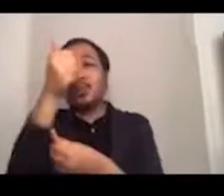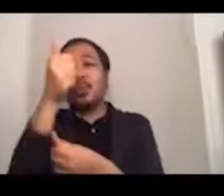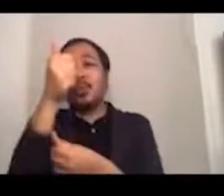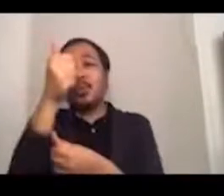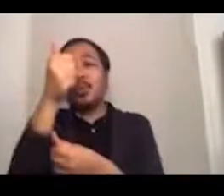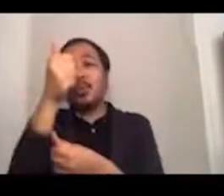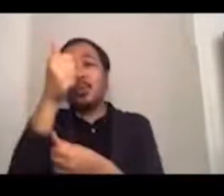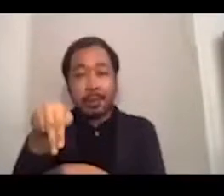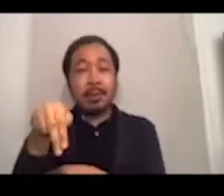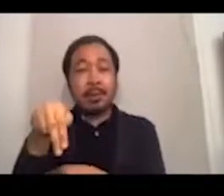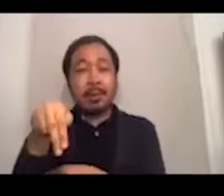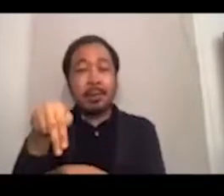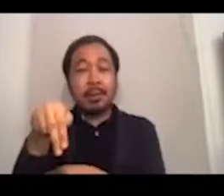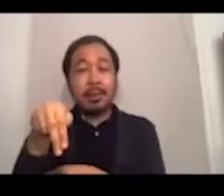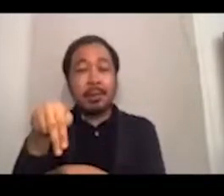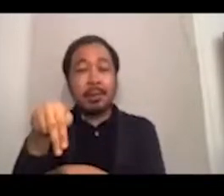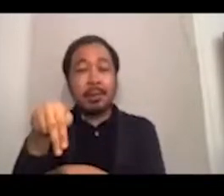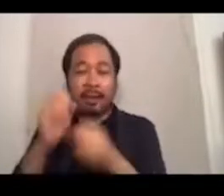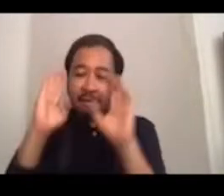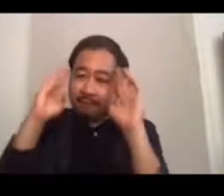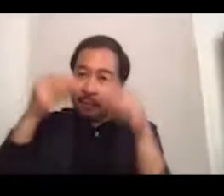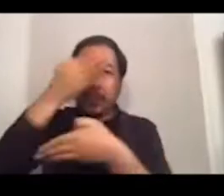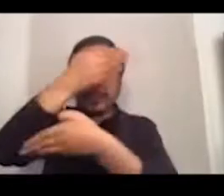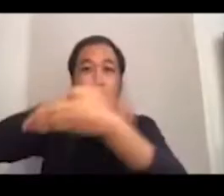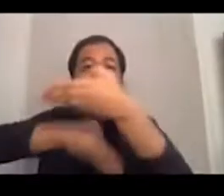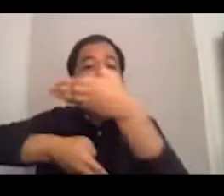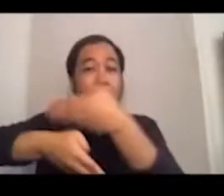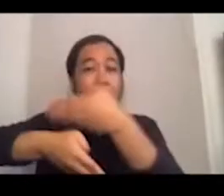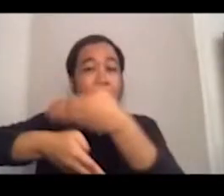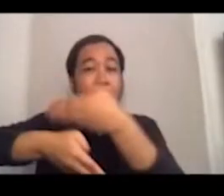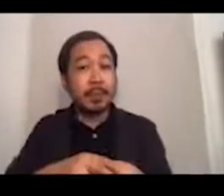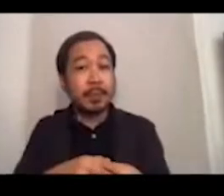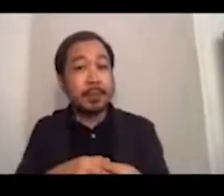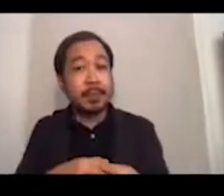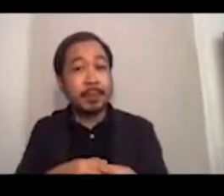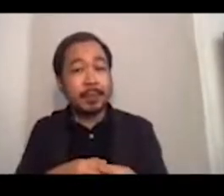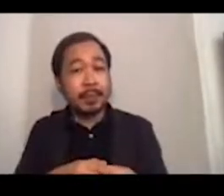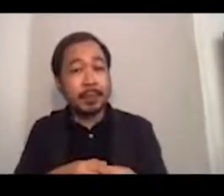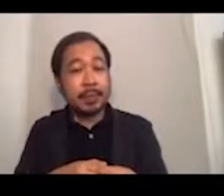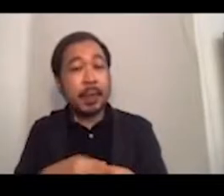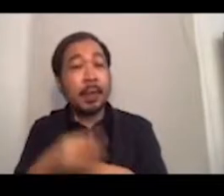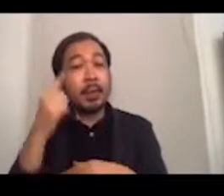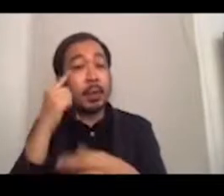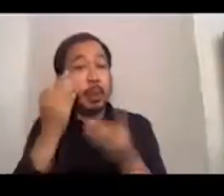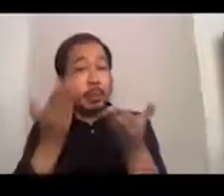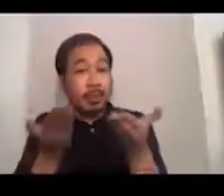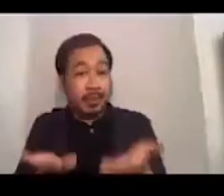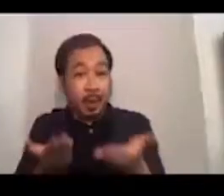is that we aren't going to be able to implement the Sustainable Development Goals,